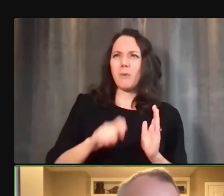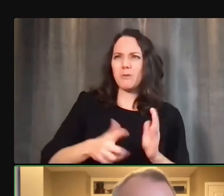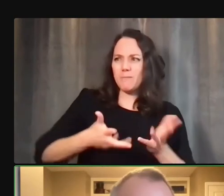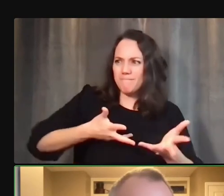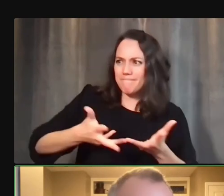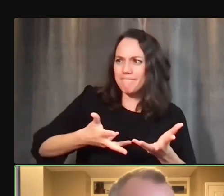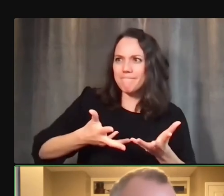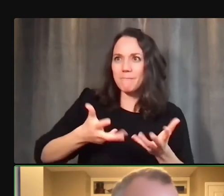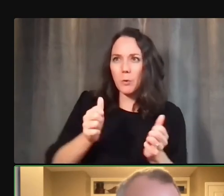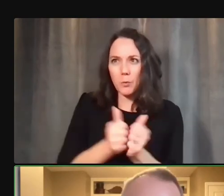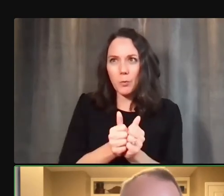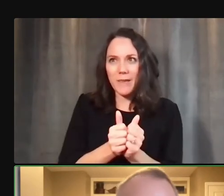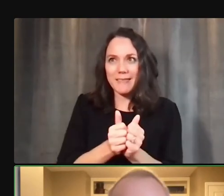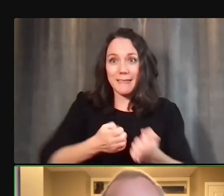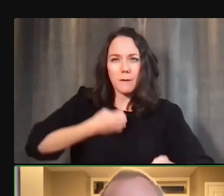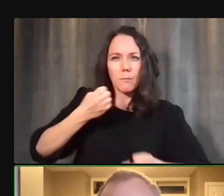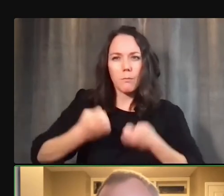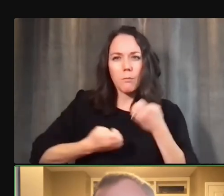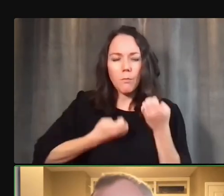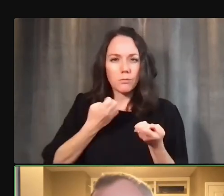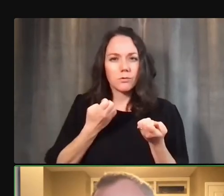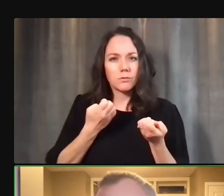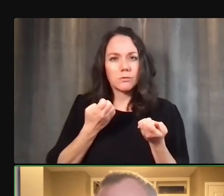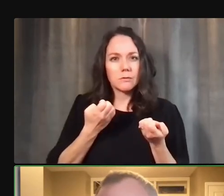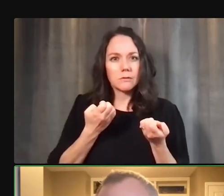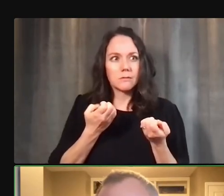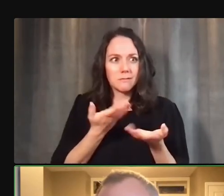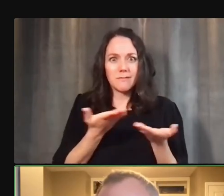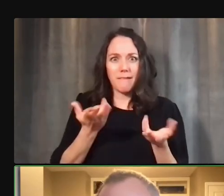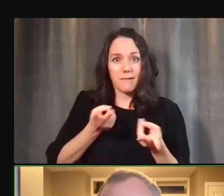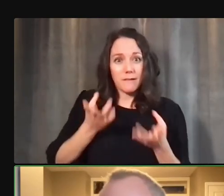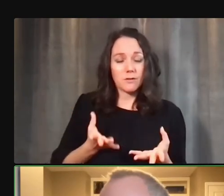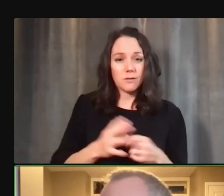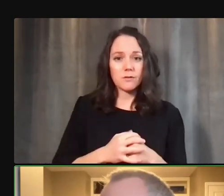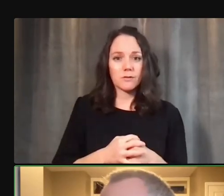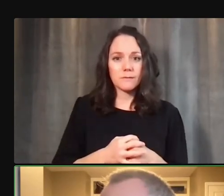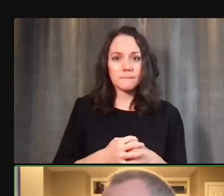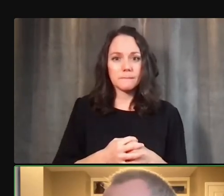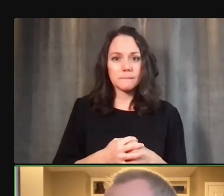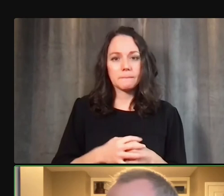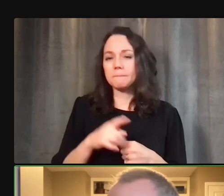Right. Very few psychotherapists work in the Museum context yet,